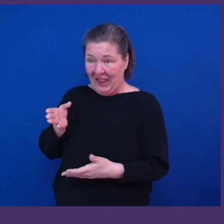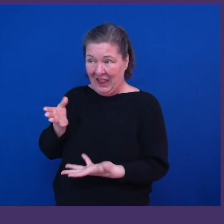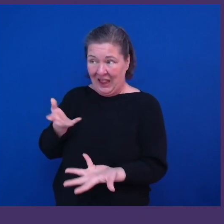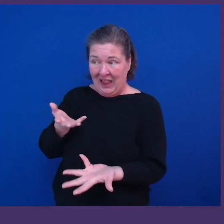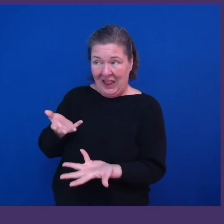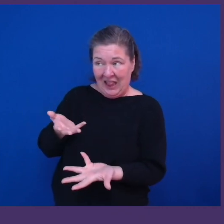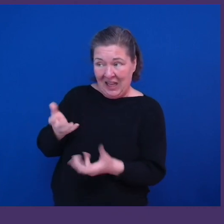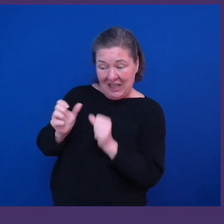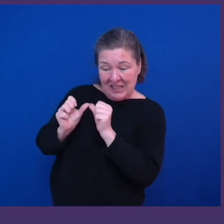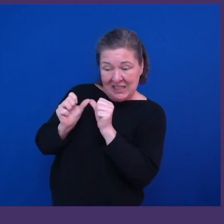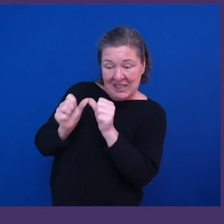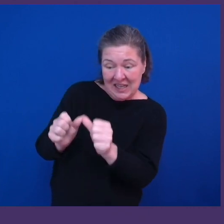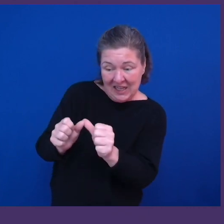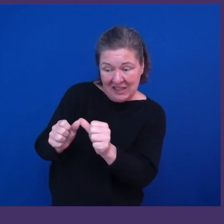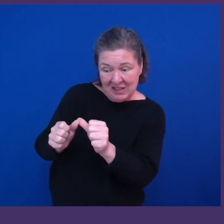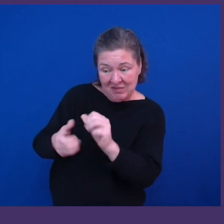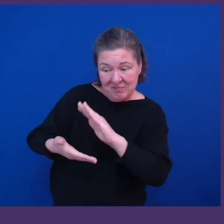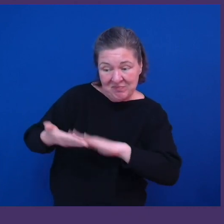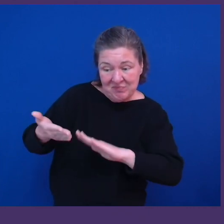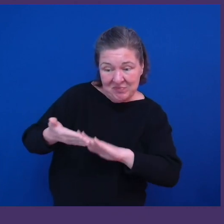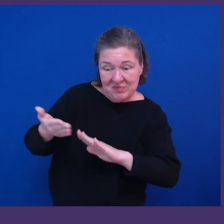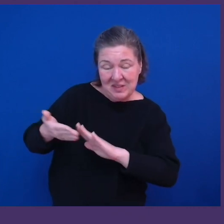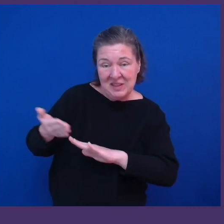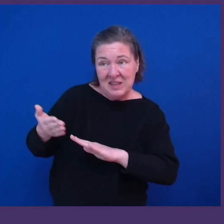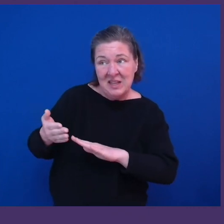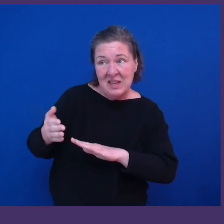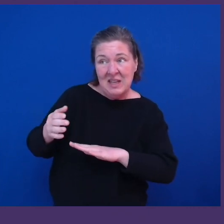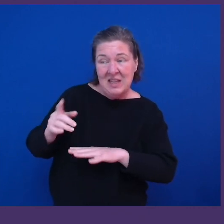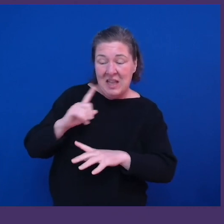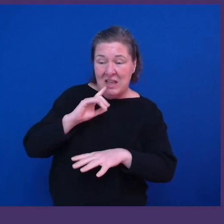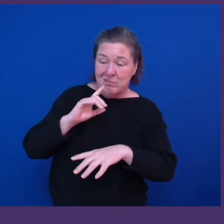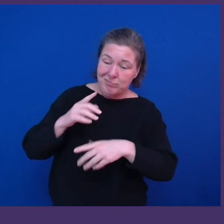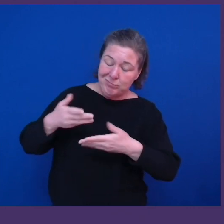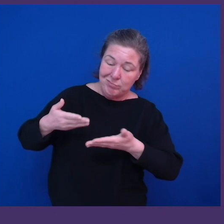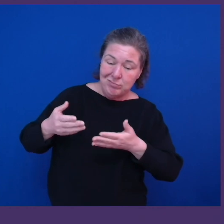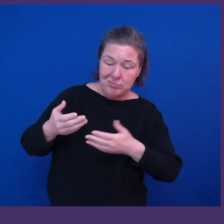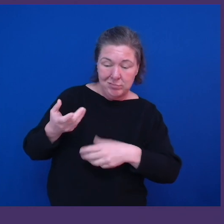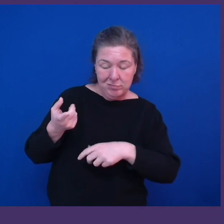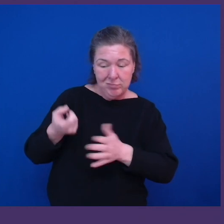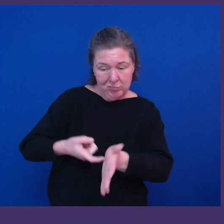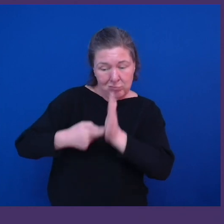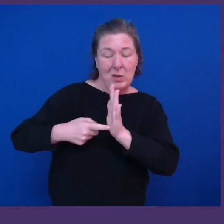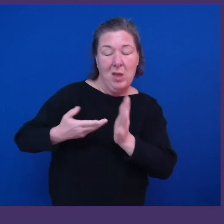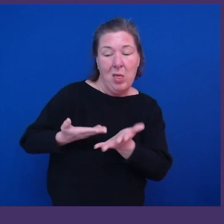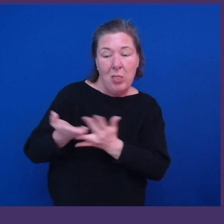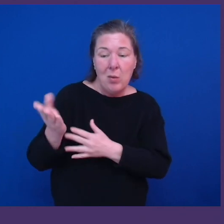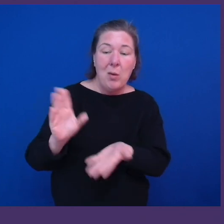to facilitate its enforcement through the publication of technical assistance resources,